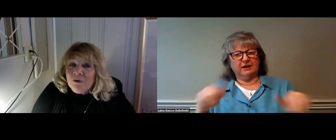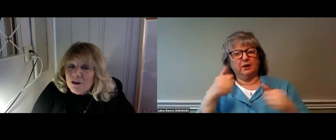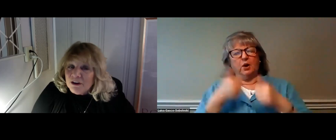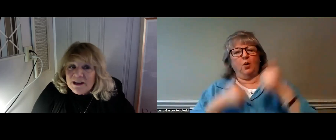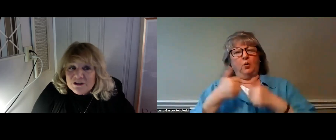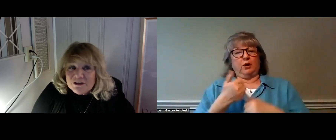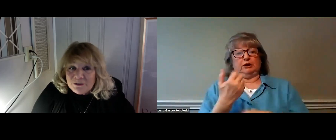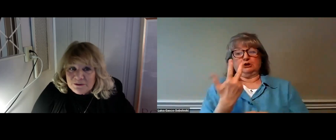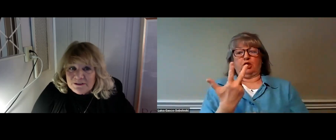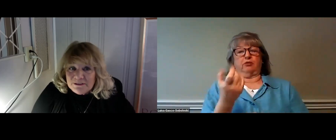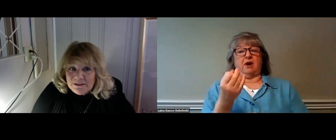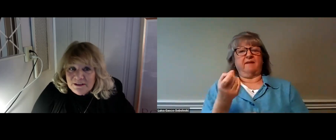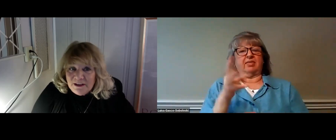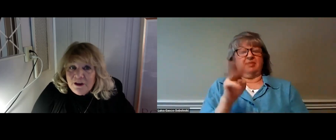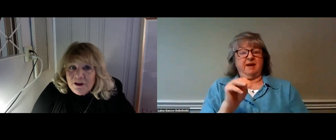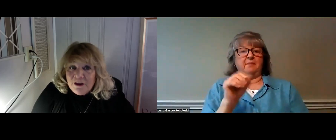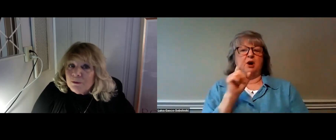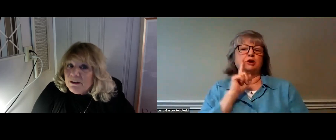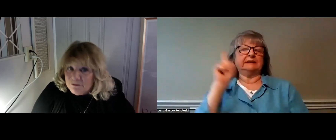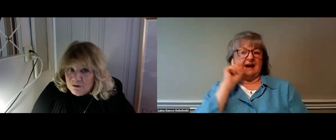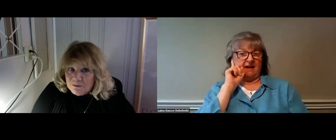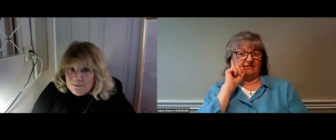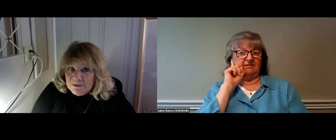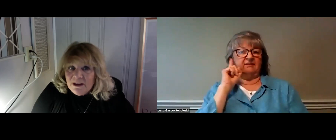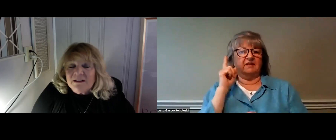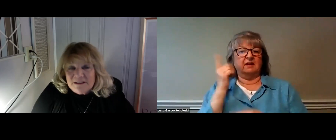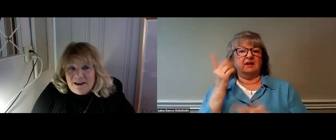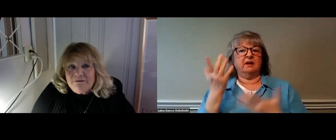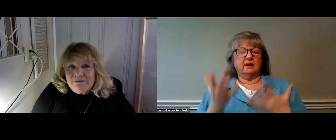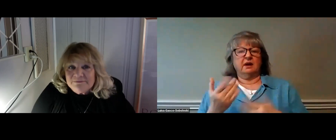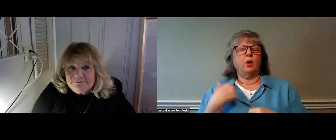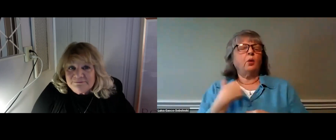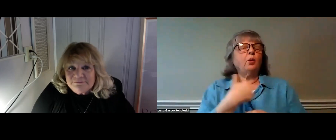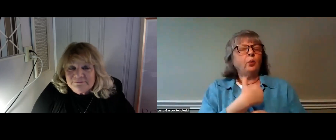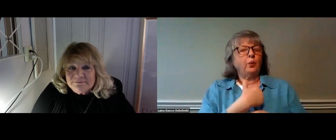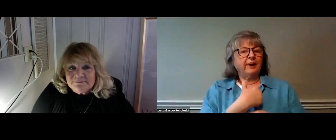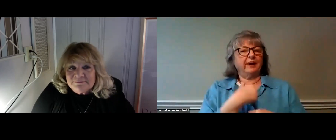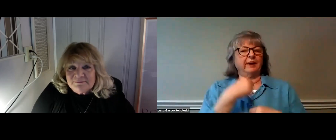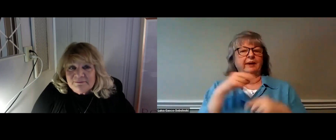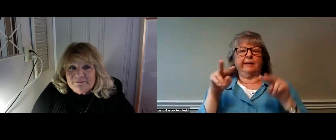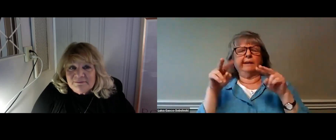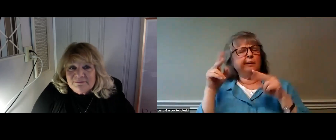grandchildren, three of whom are deaf.